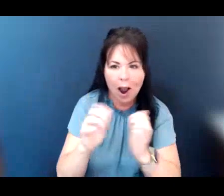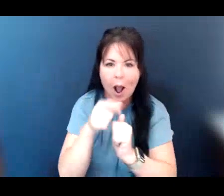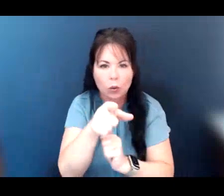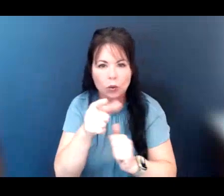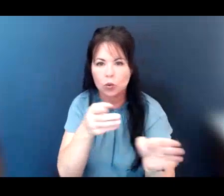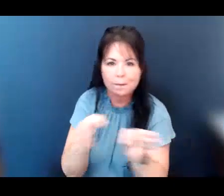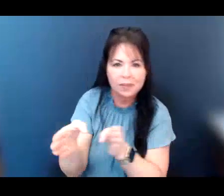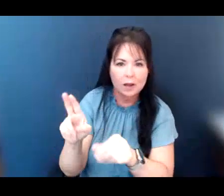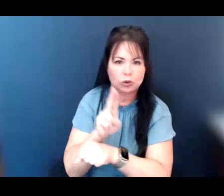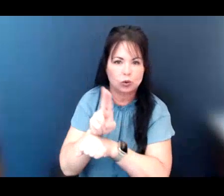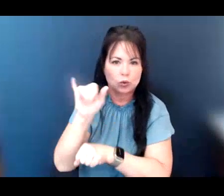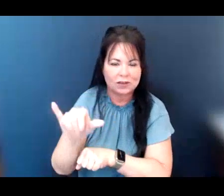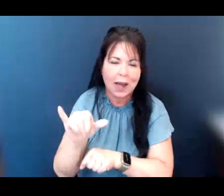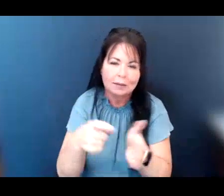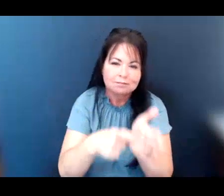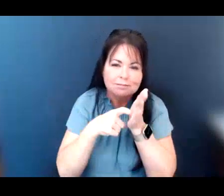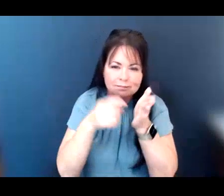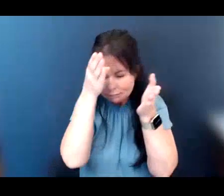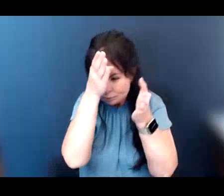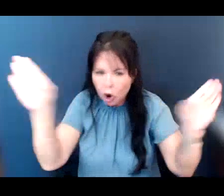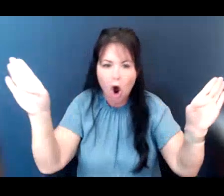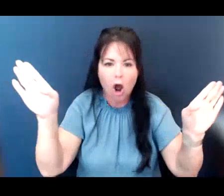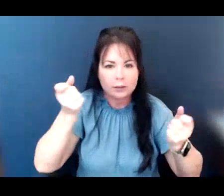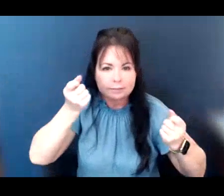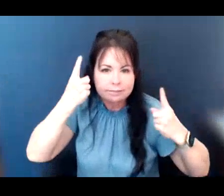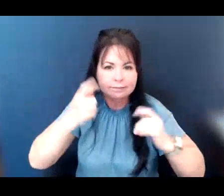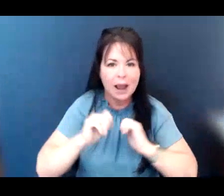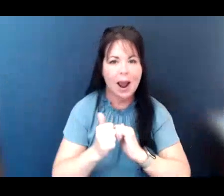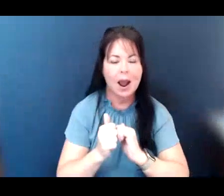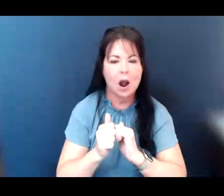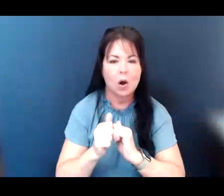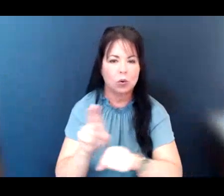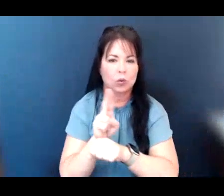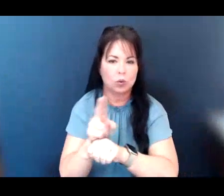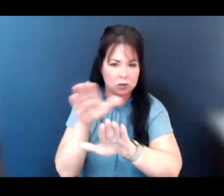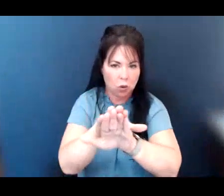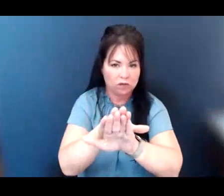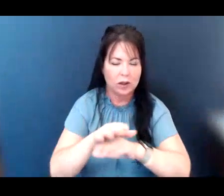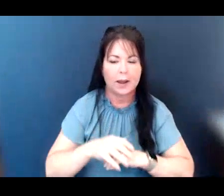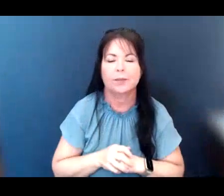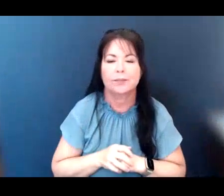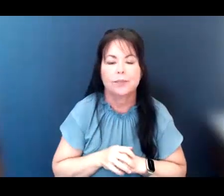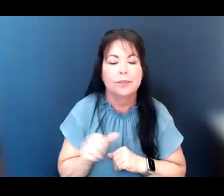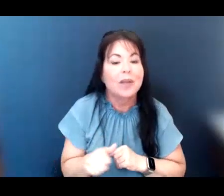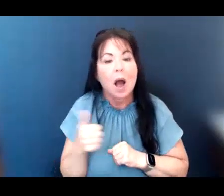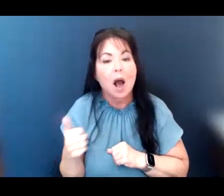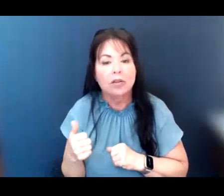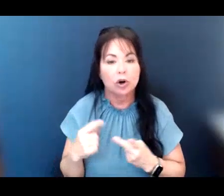and how people work with them. The other things I wanted to say about trends is the ones that I think about really